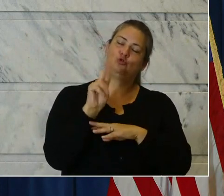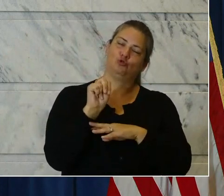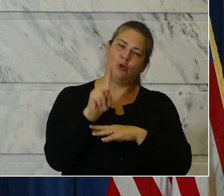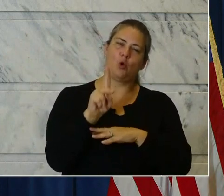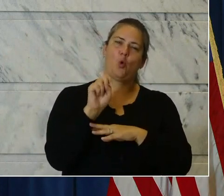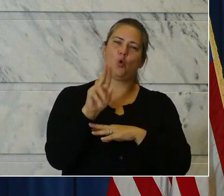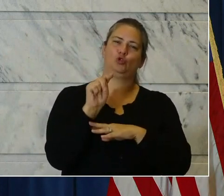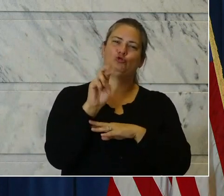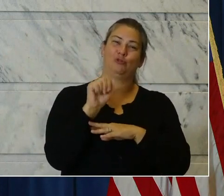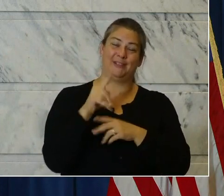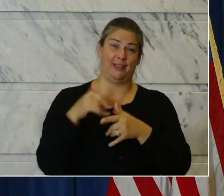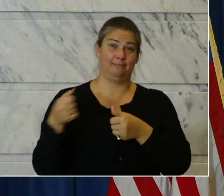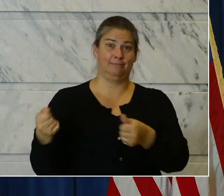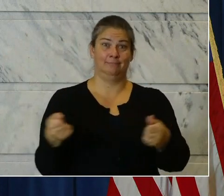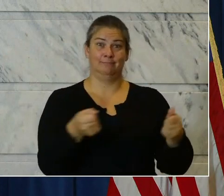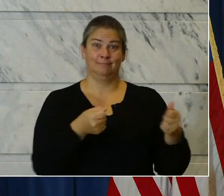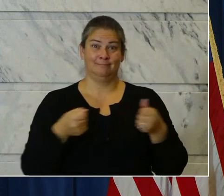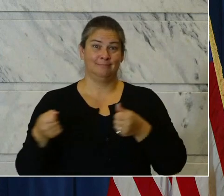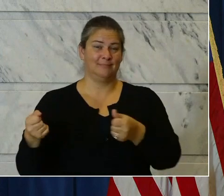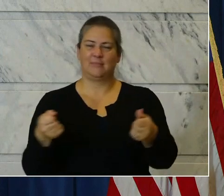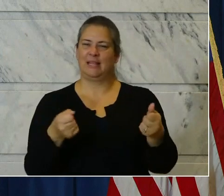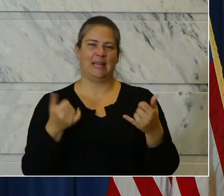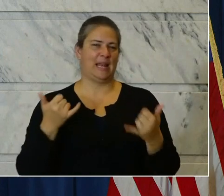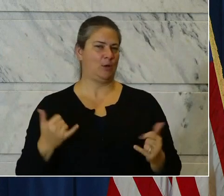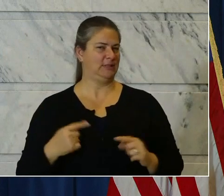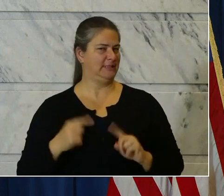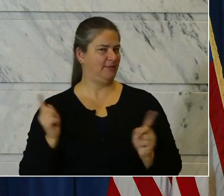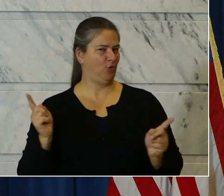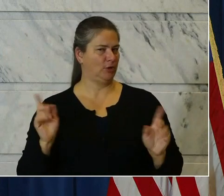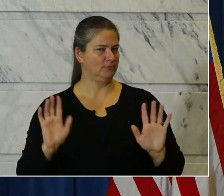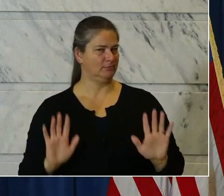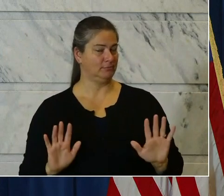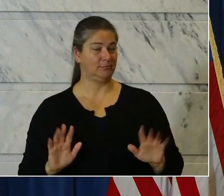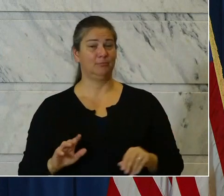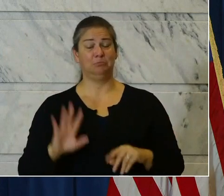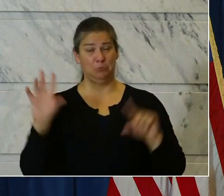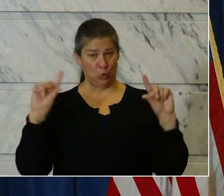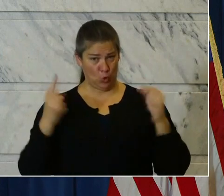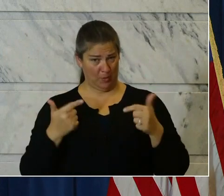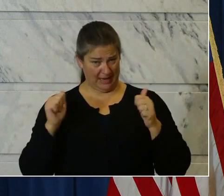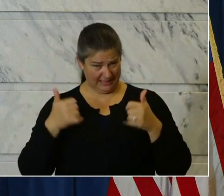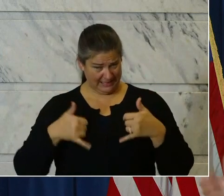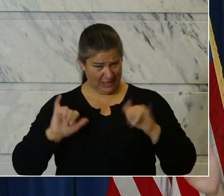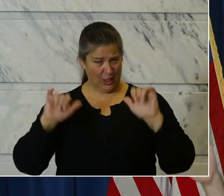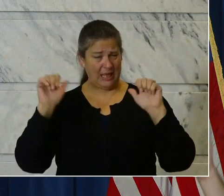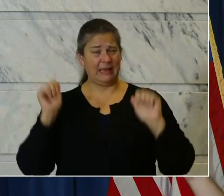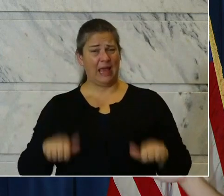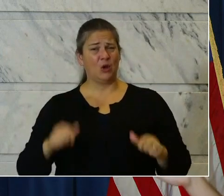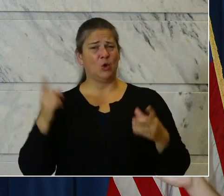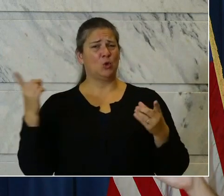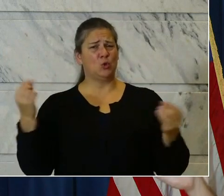CHURCH DO. AND CERTAIN TIME OF TRUMP TREAT IN WEEK WE PEOPLE